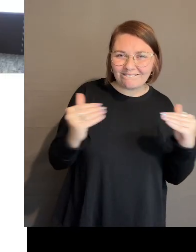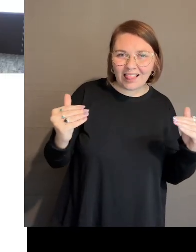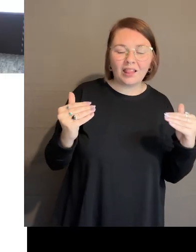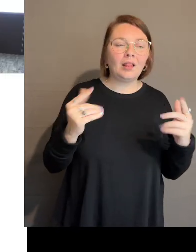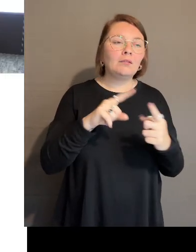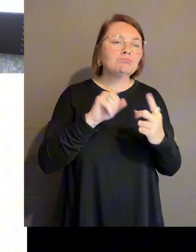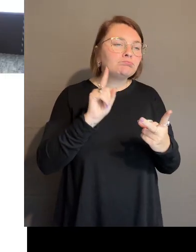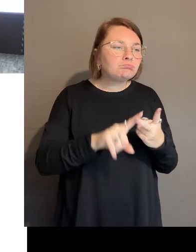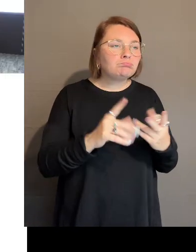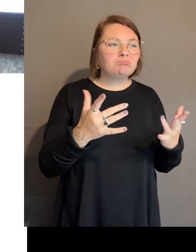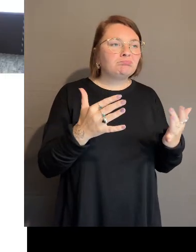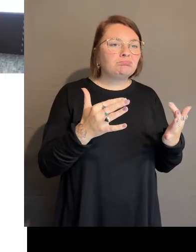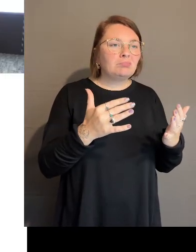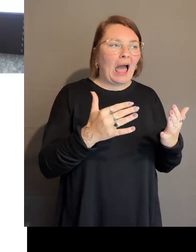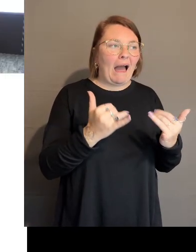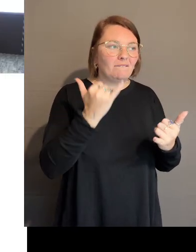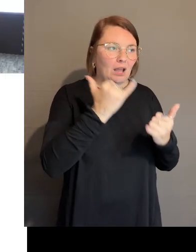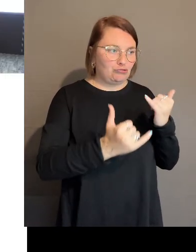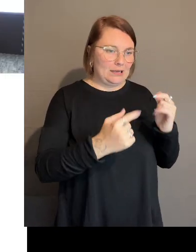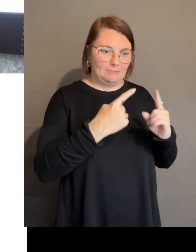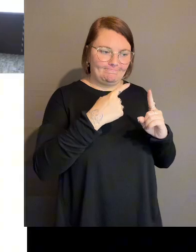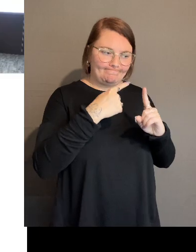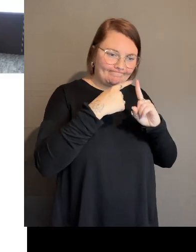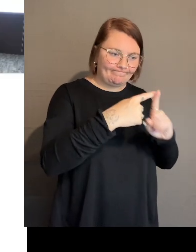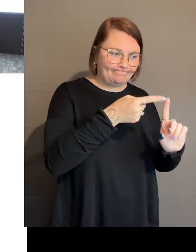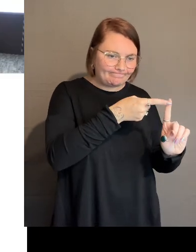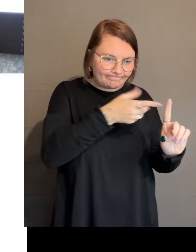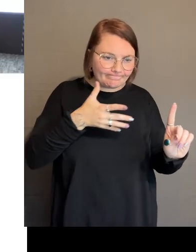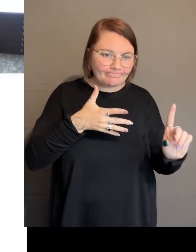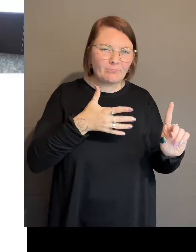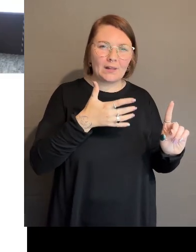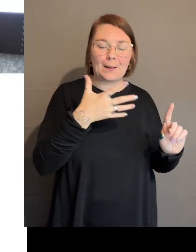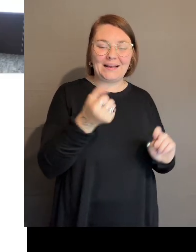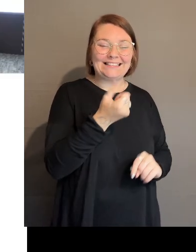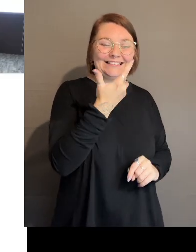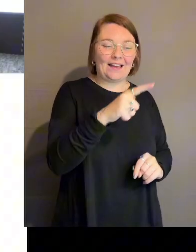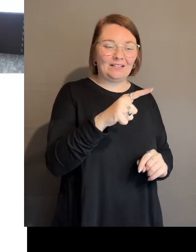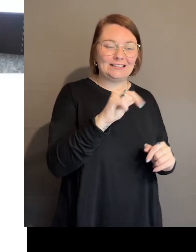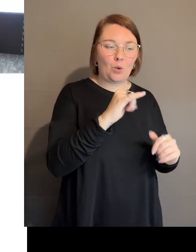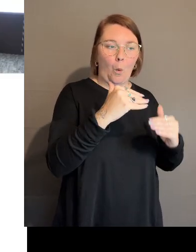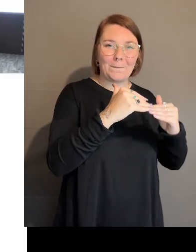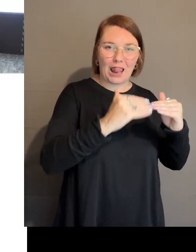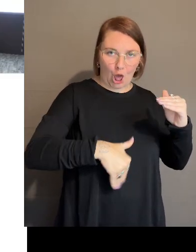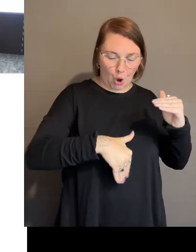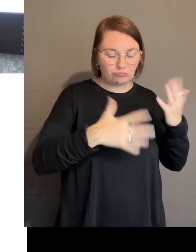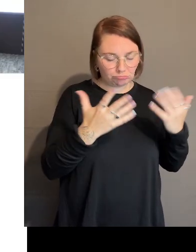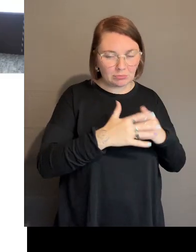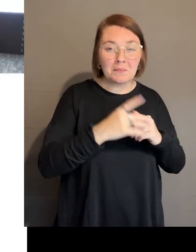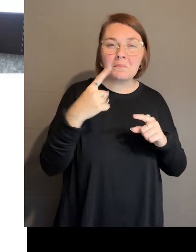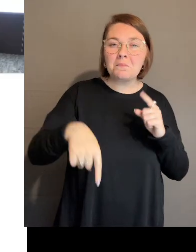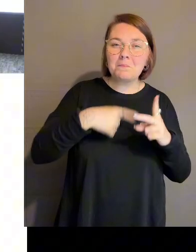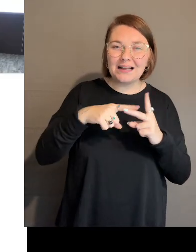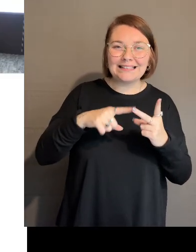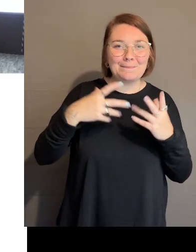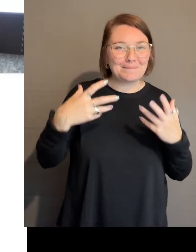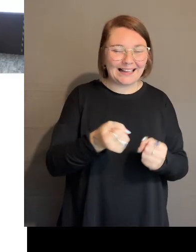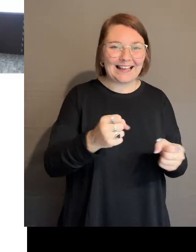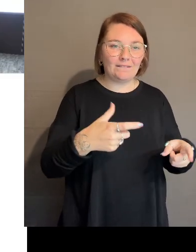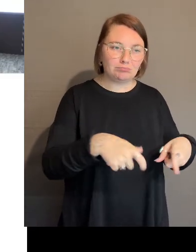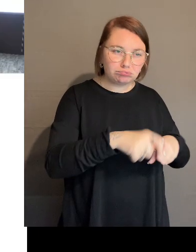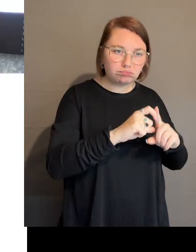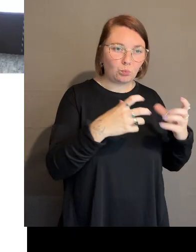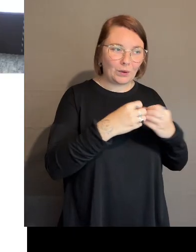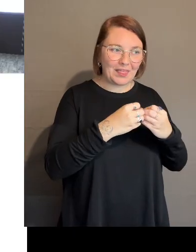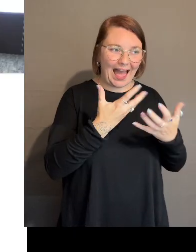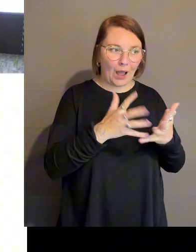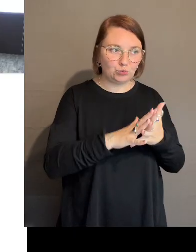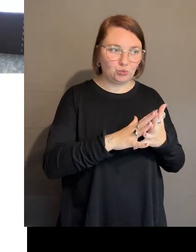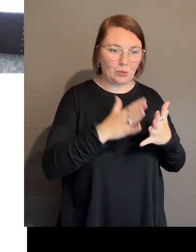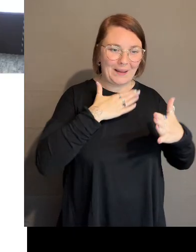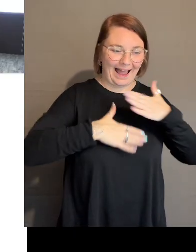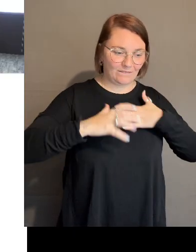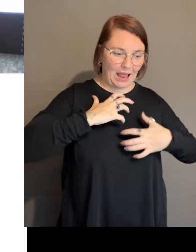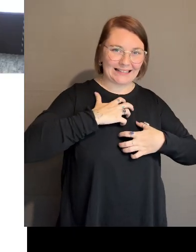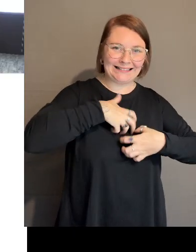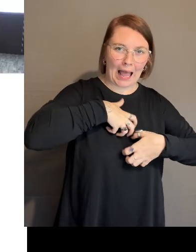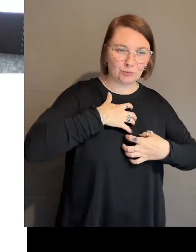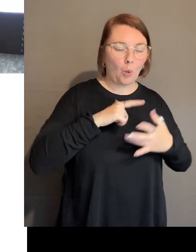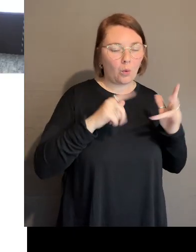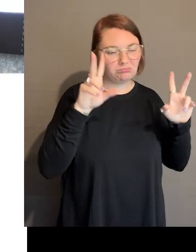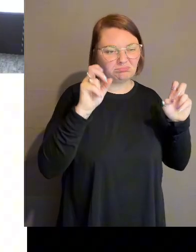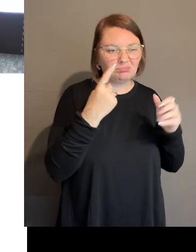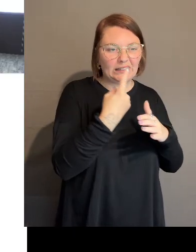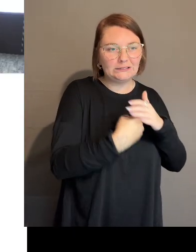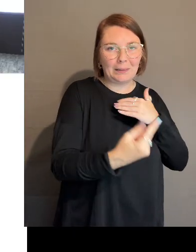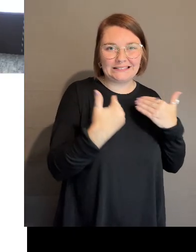And you would have a cut point 70… 70 or below. And then, very importantly, you would also have to have difficulties in adaptive behaviors, or basically independent living.